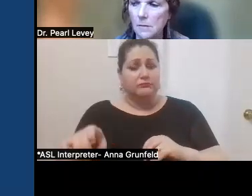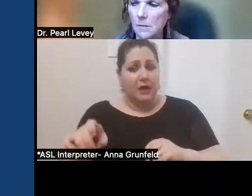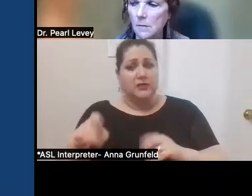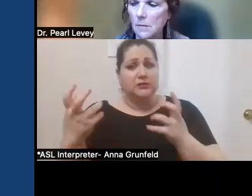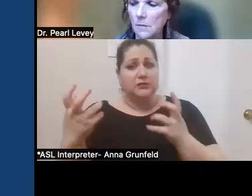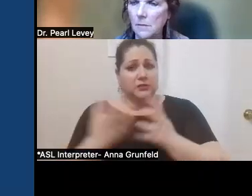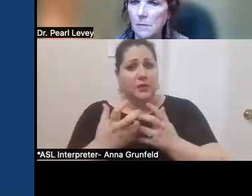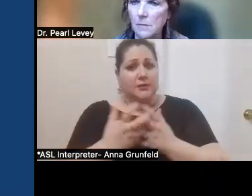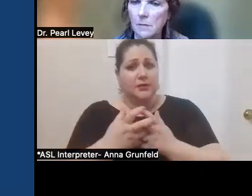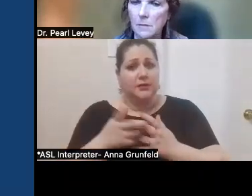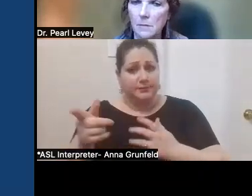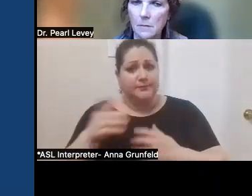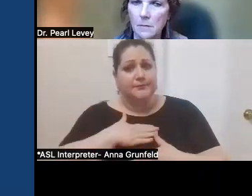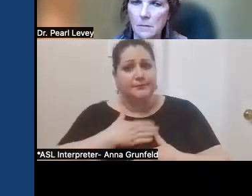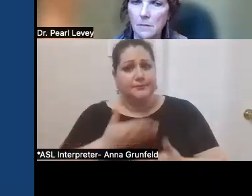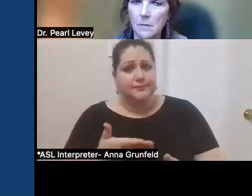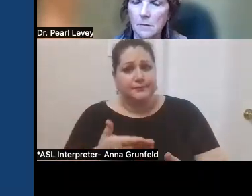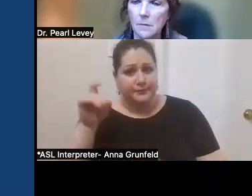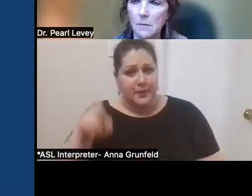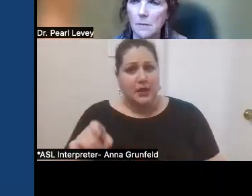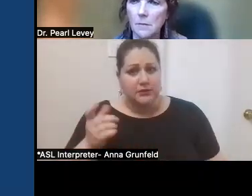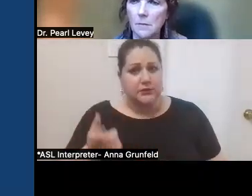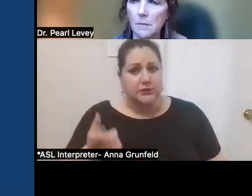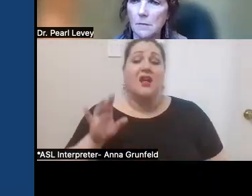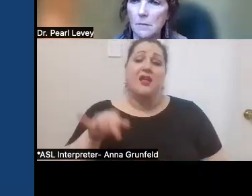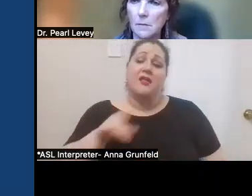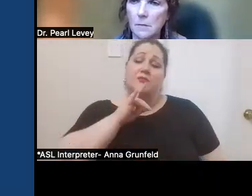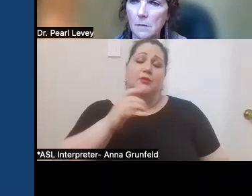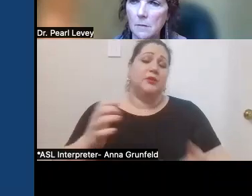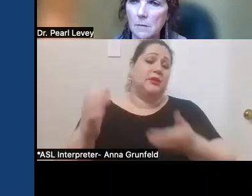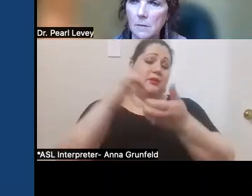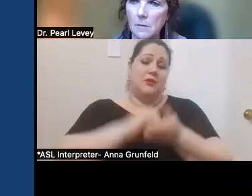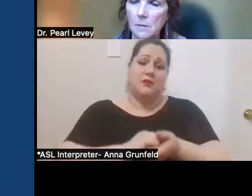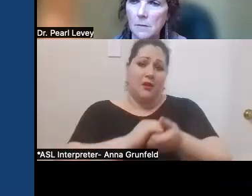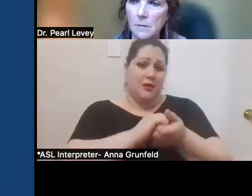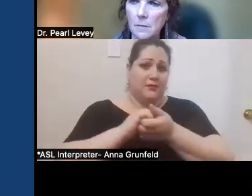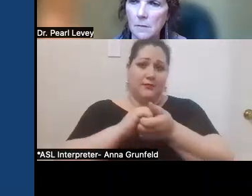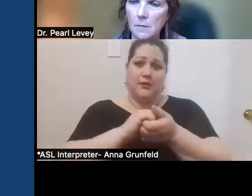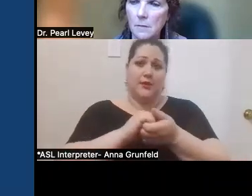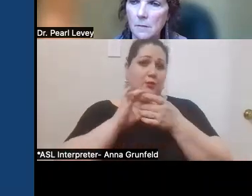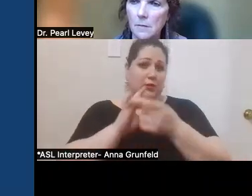And the collaborative nature of the relationship when we know we've said it a few times, but we really can't underscore this enough.